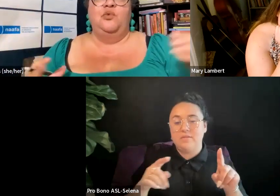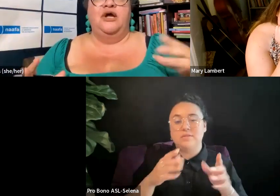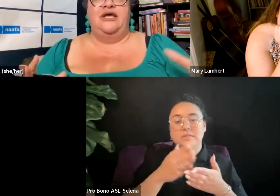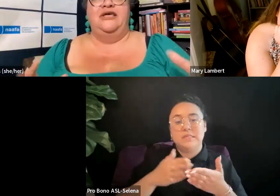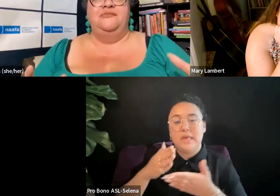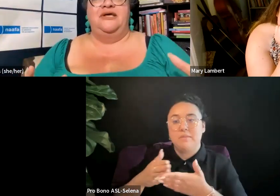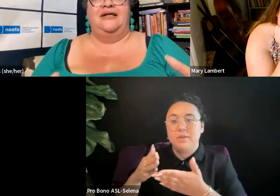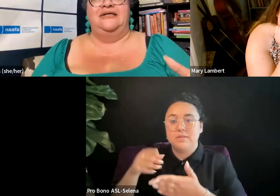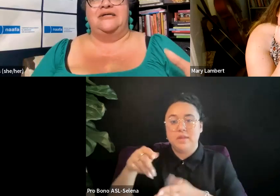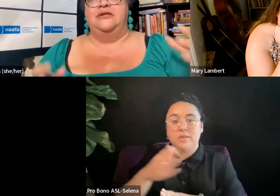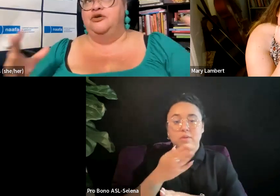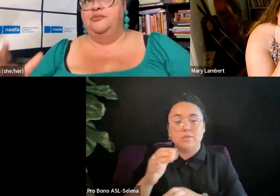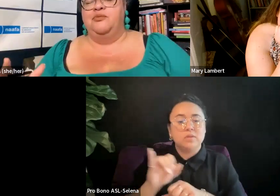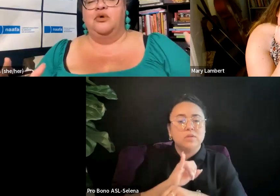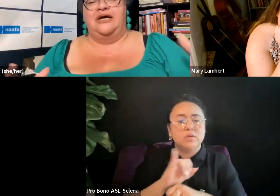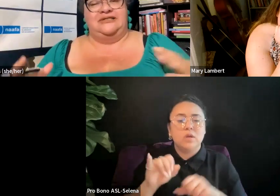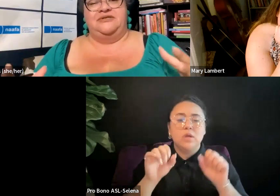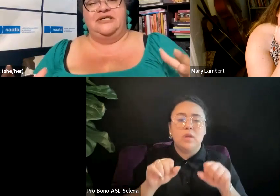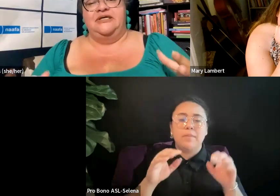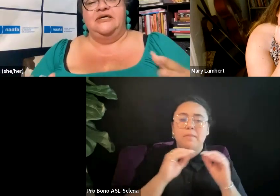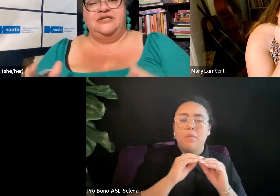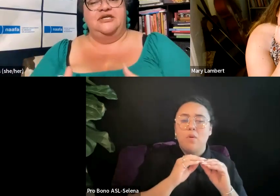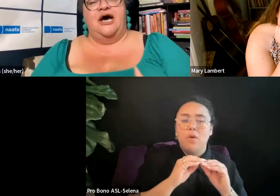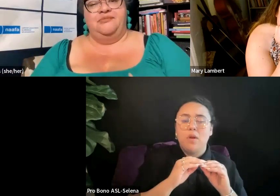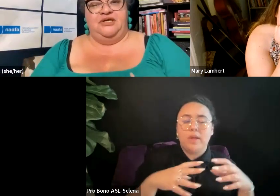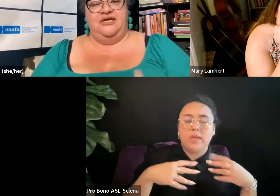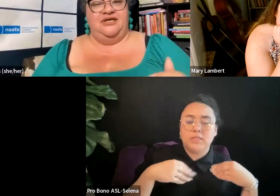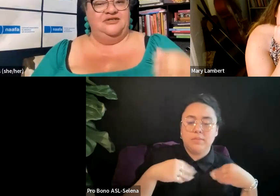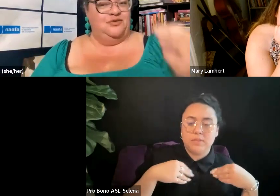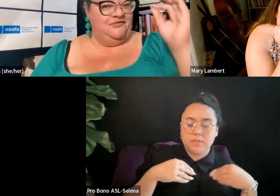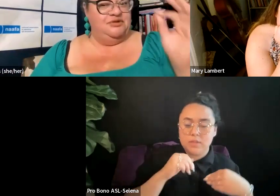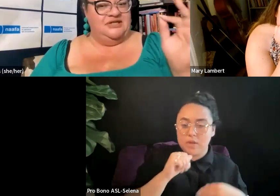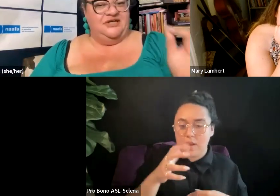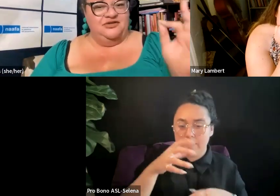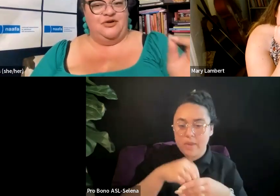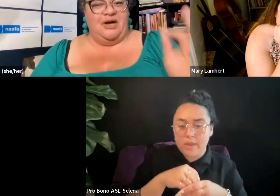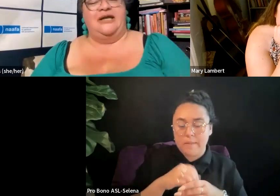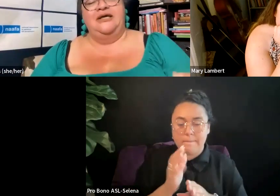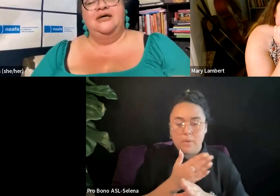where it can be at least a little bit more accepting to not be in the sort of music industry body.